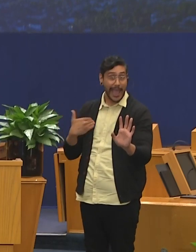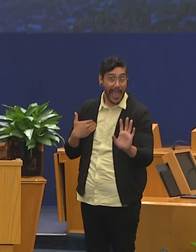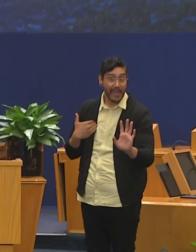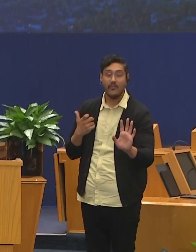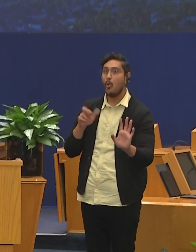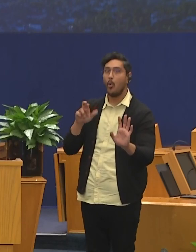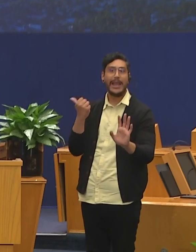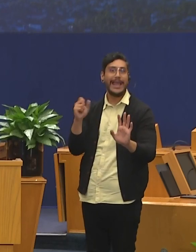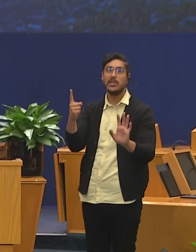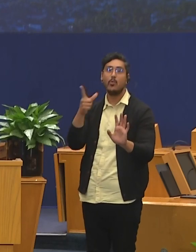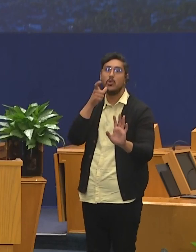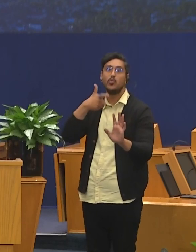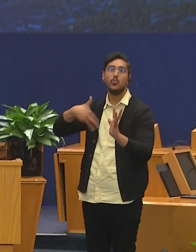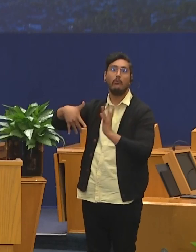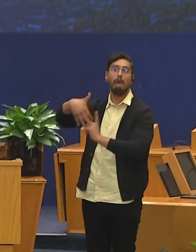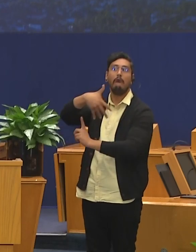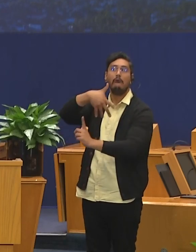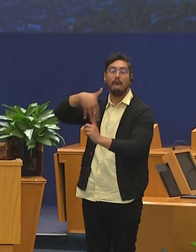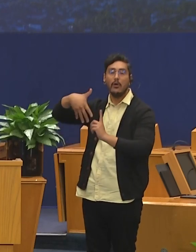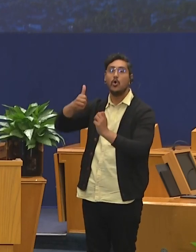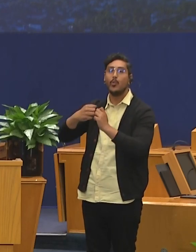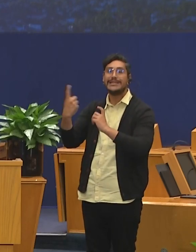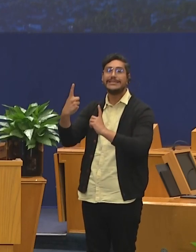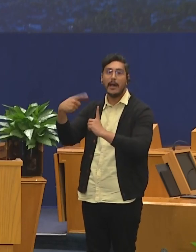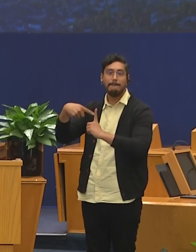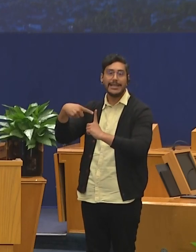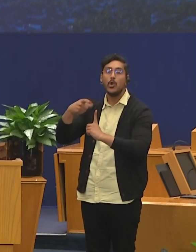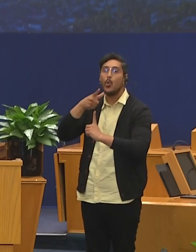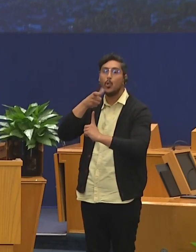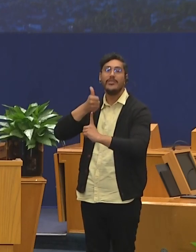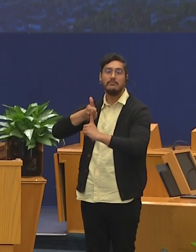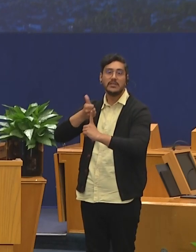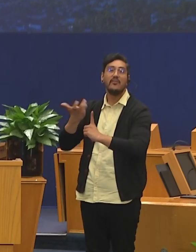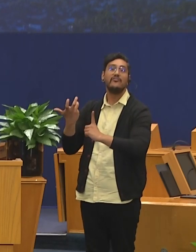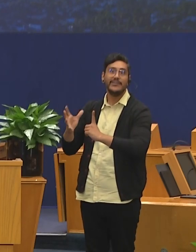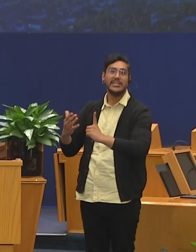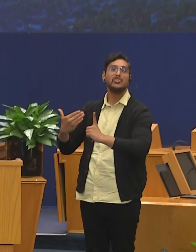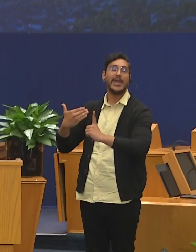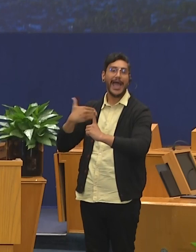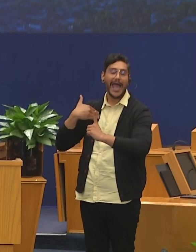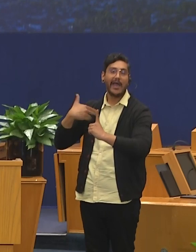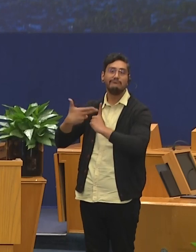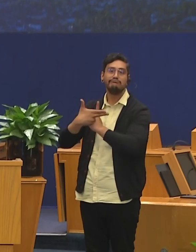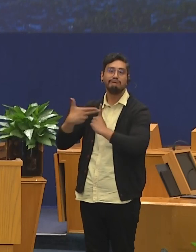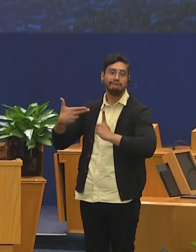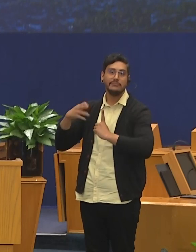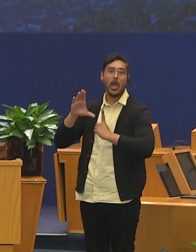COVID-19, OR CLOSE CONTACTS OF